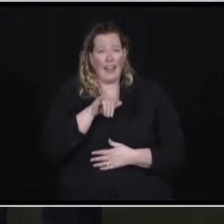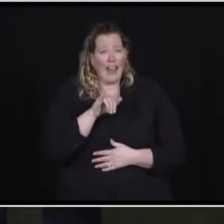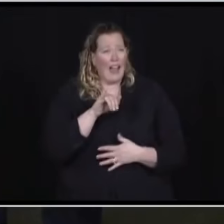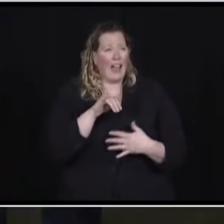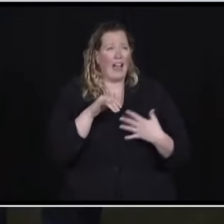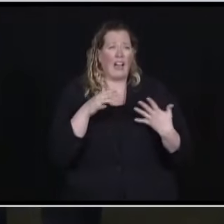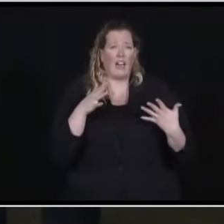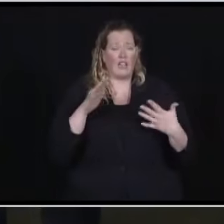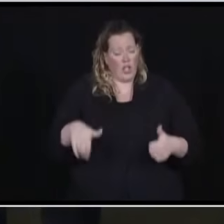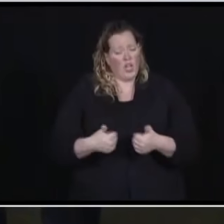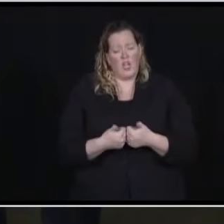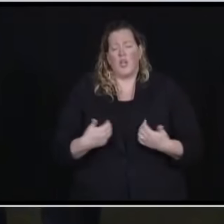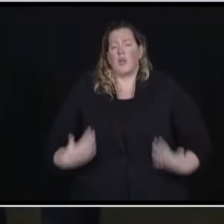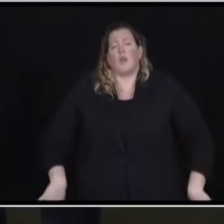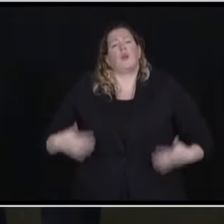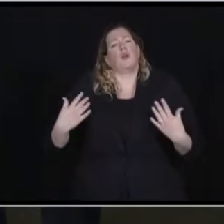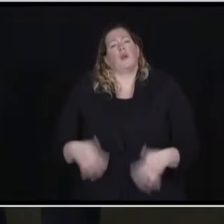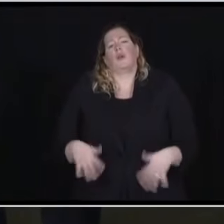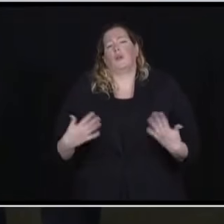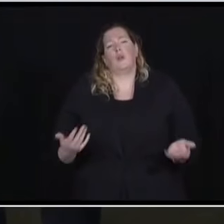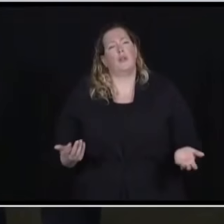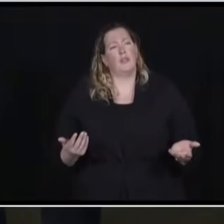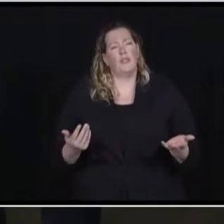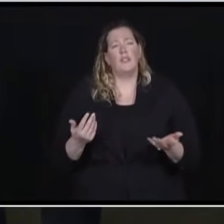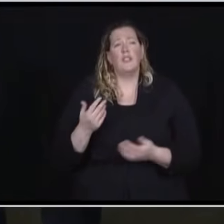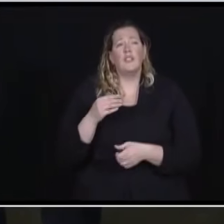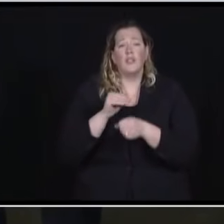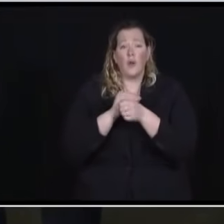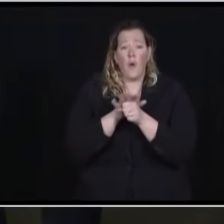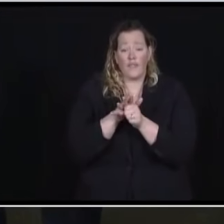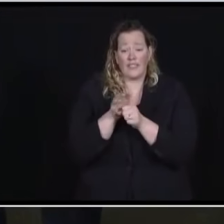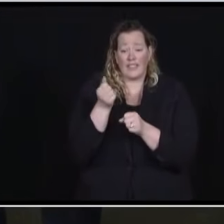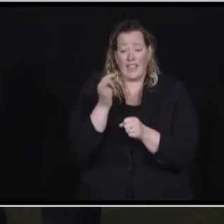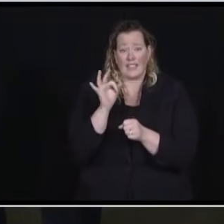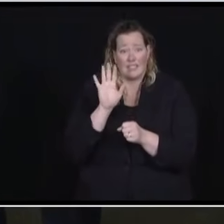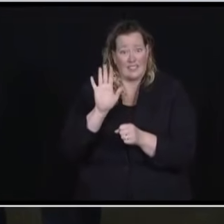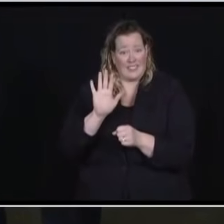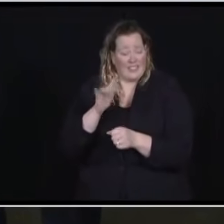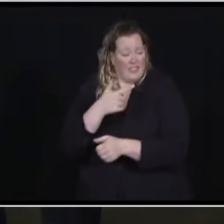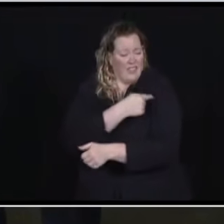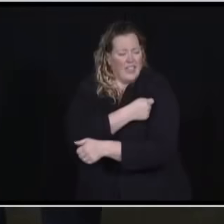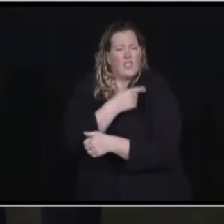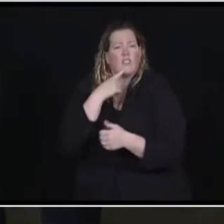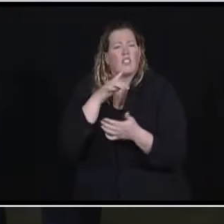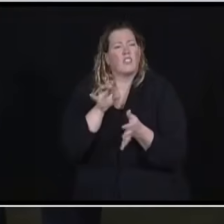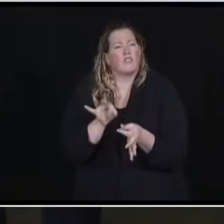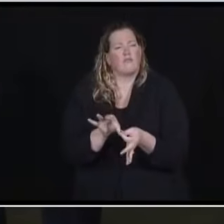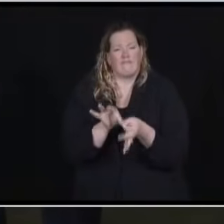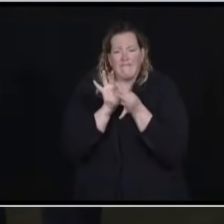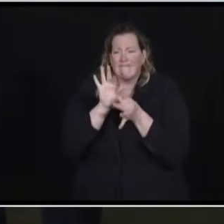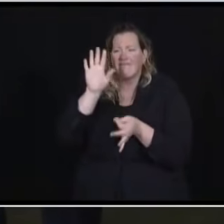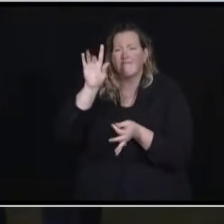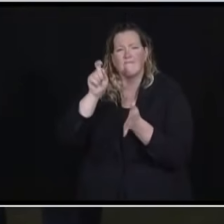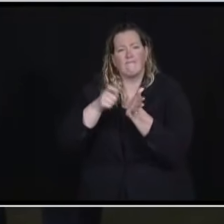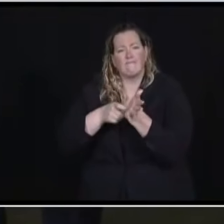effective manner as soon is available. The challenges are considerable. The COVID-19 vaccines require special handling and storage.